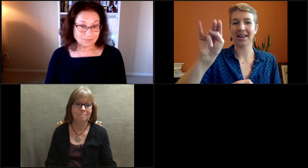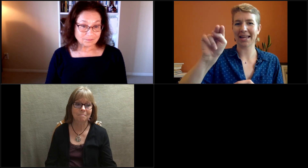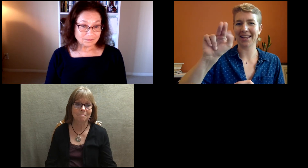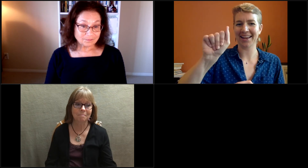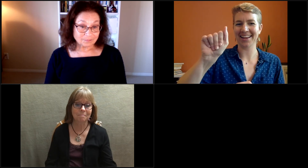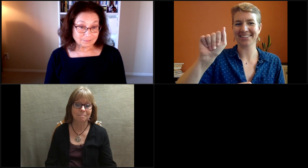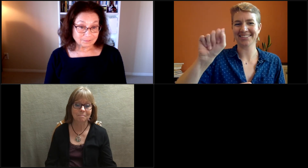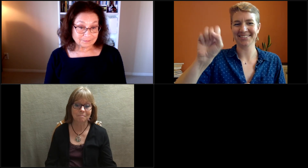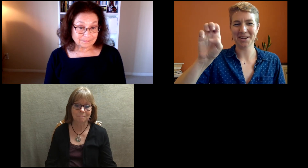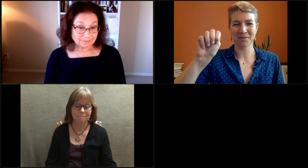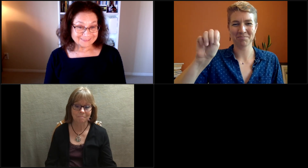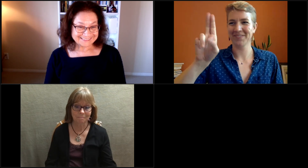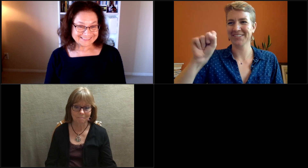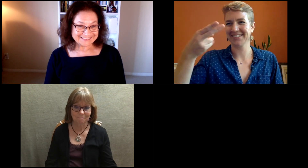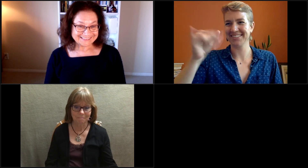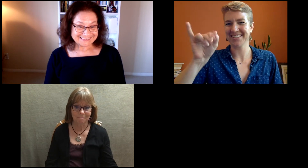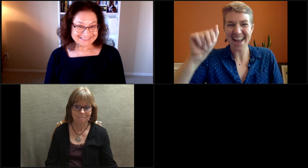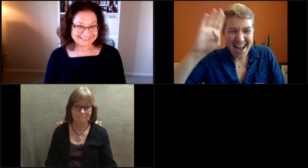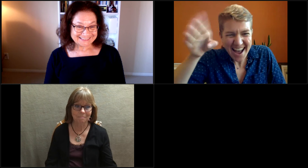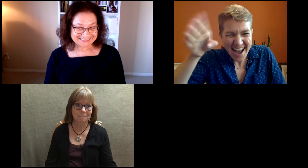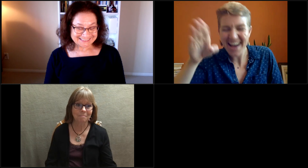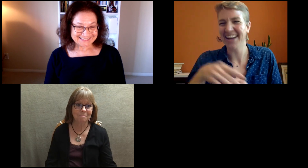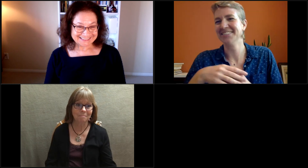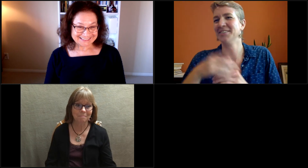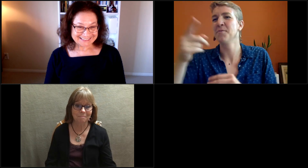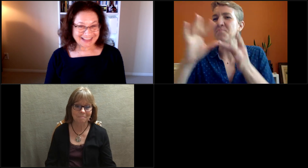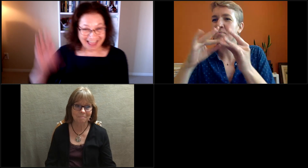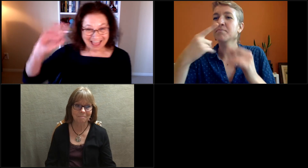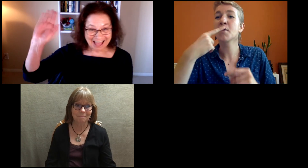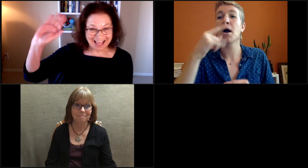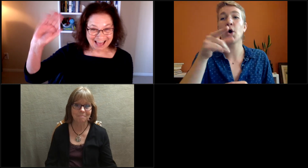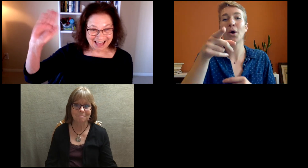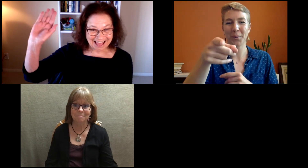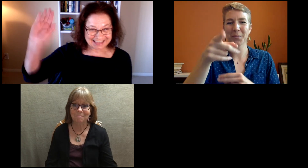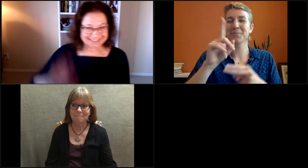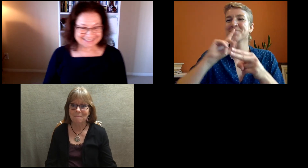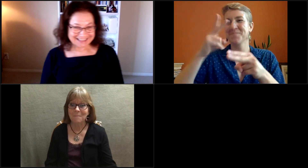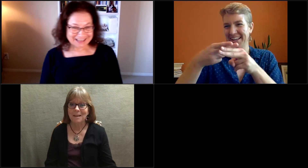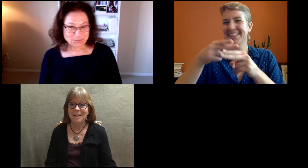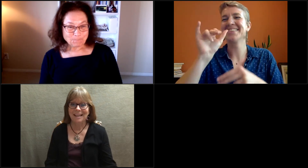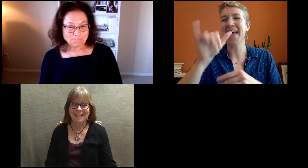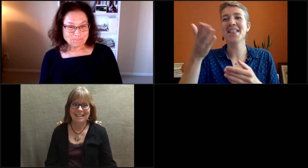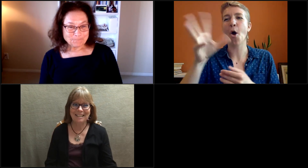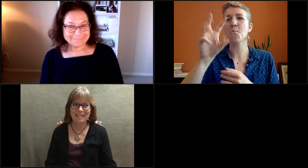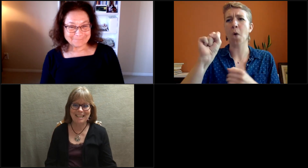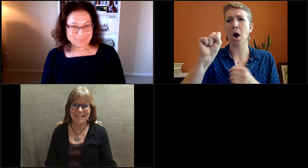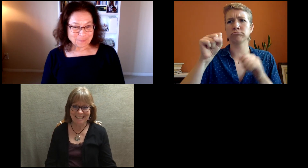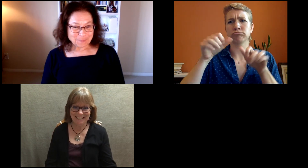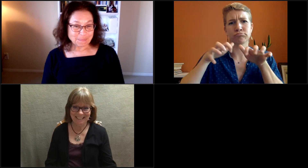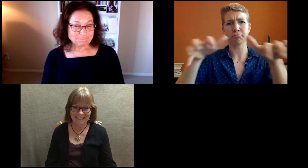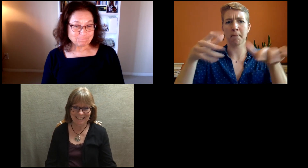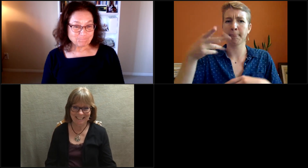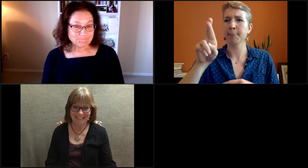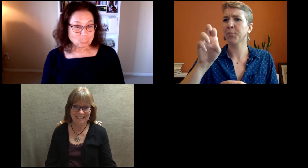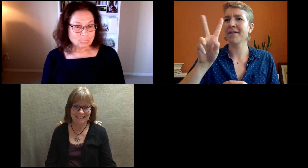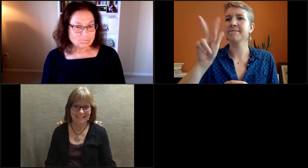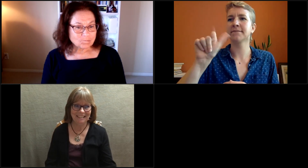[Tory Sampson] Okay, so I have a question from Nina, but first I have to say hi (waves). Dr. Mayberry: Hi, Nina.